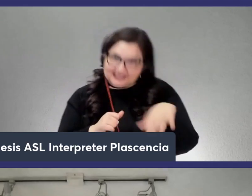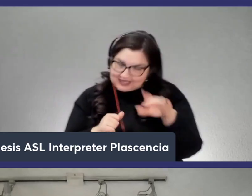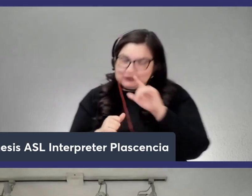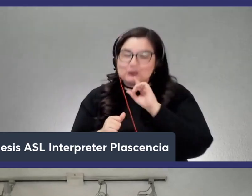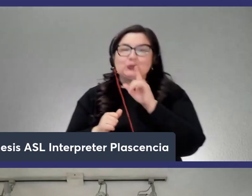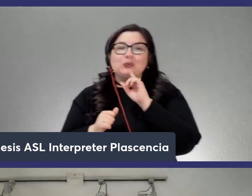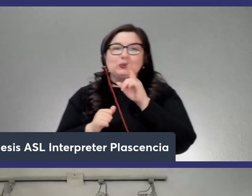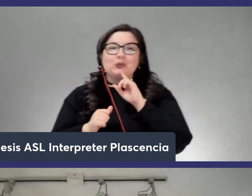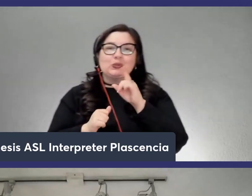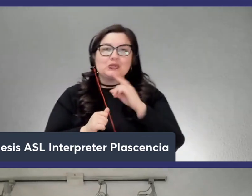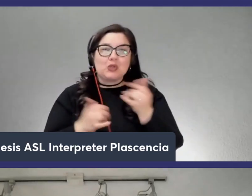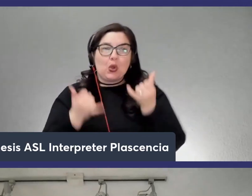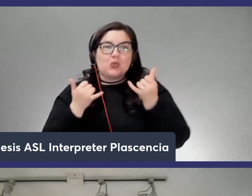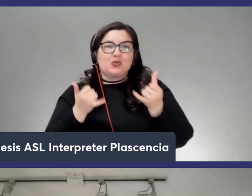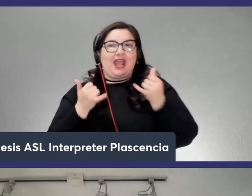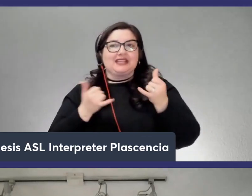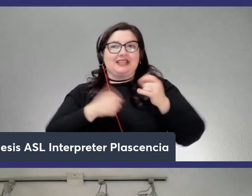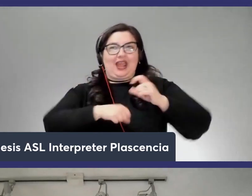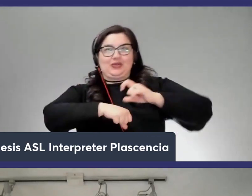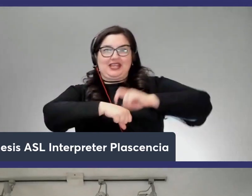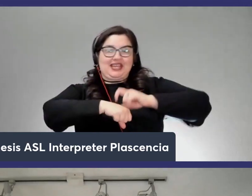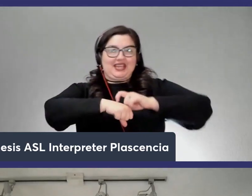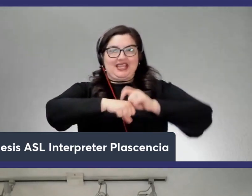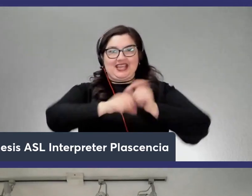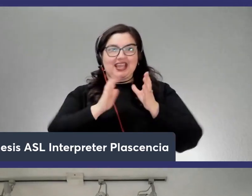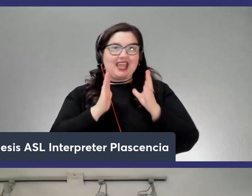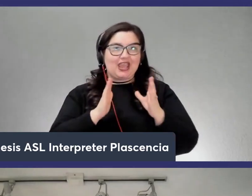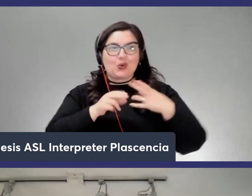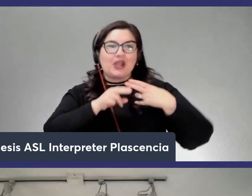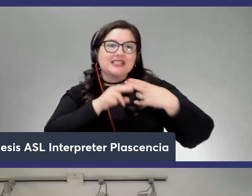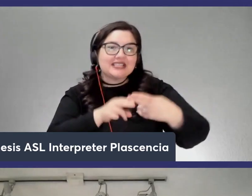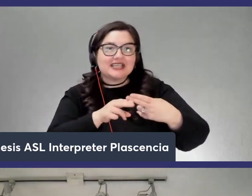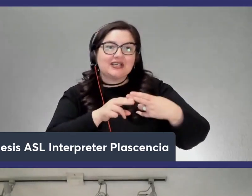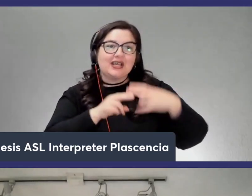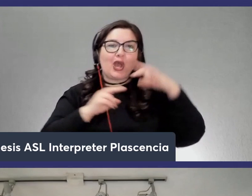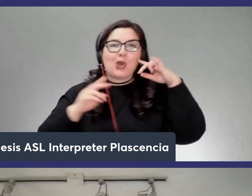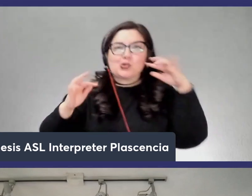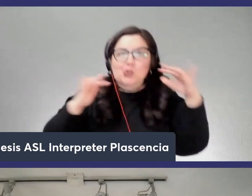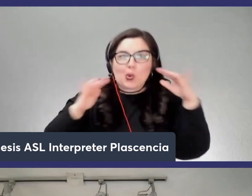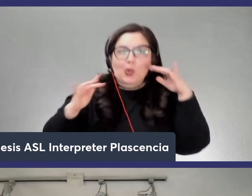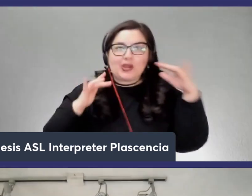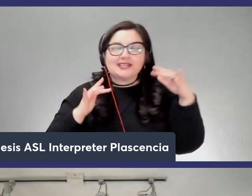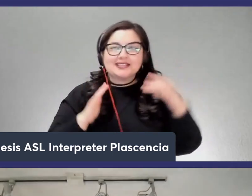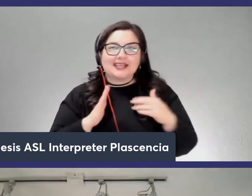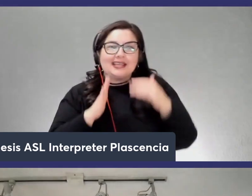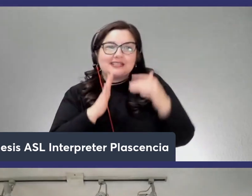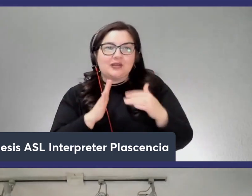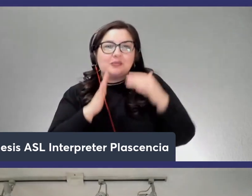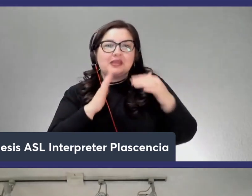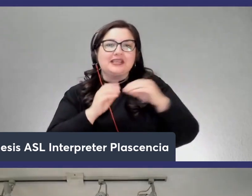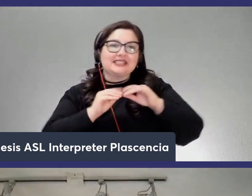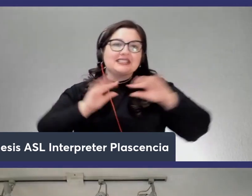we're in the era right now that's called noisy intermediate scale quantum, or NISQ.